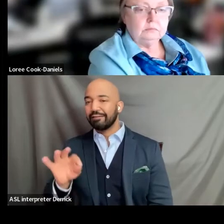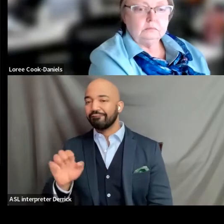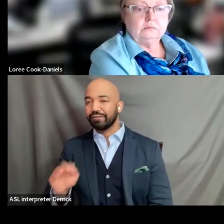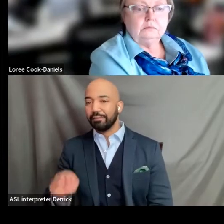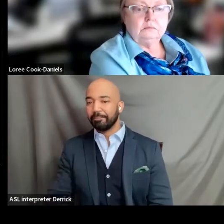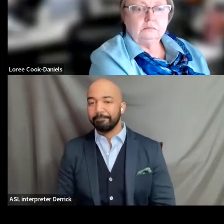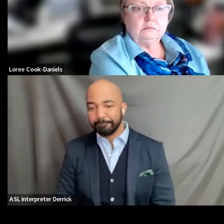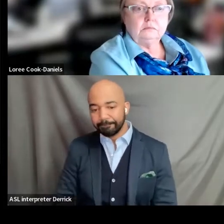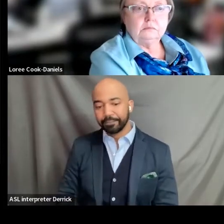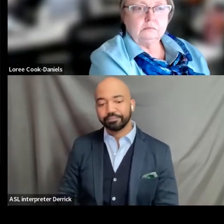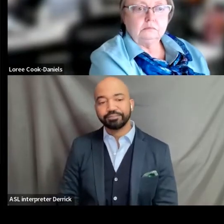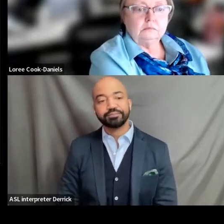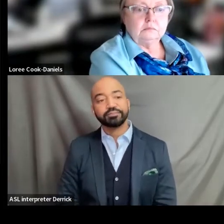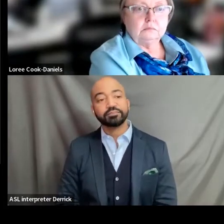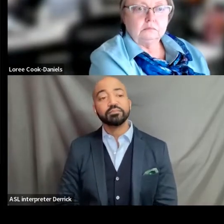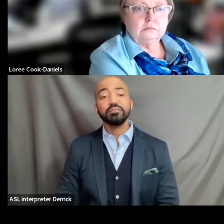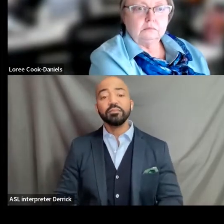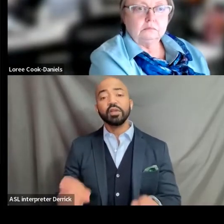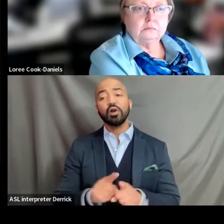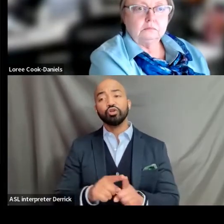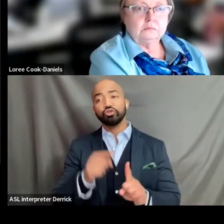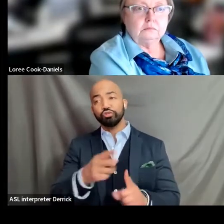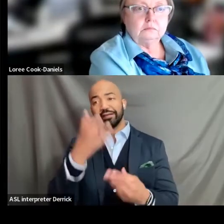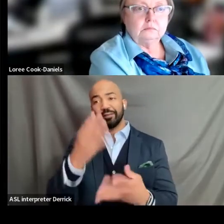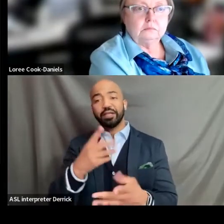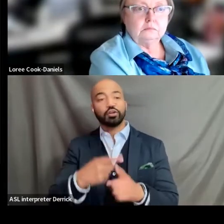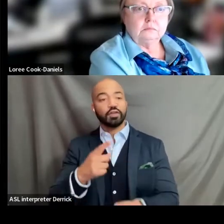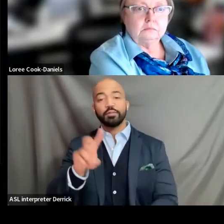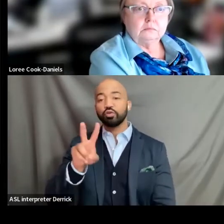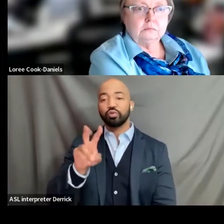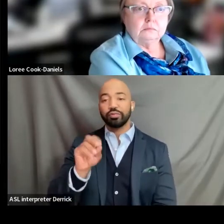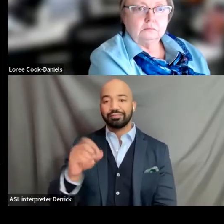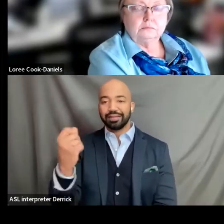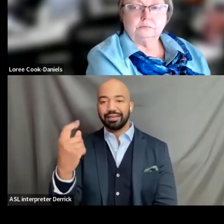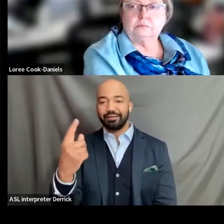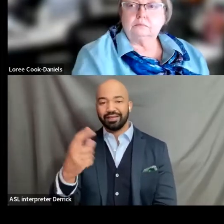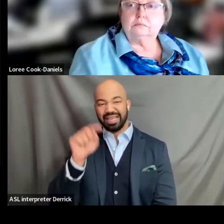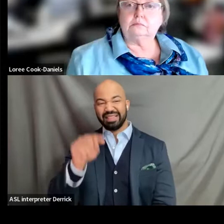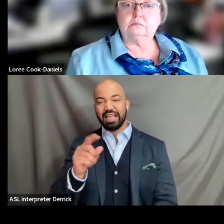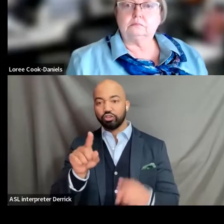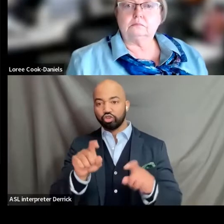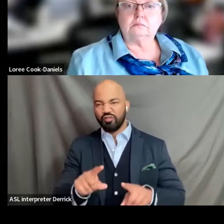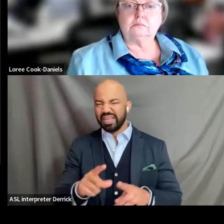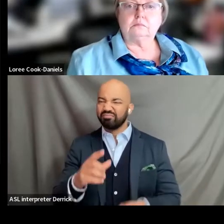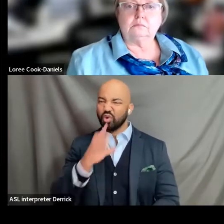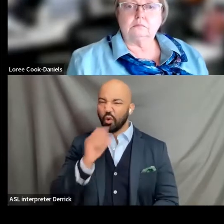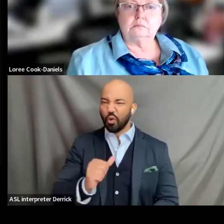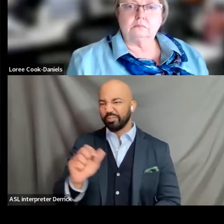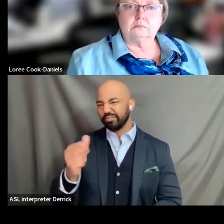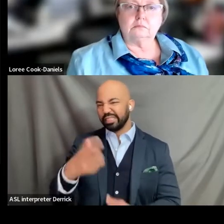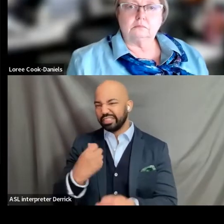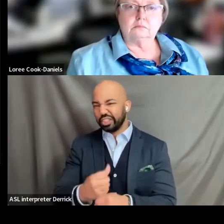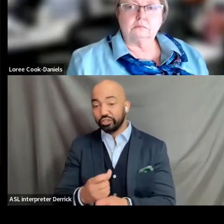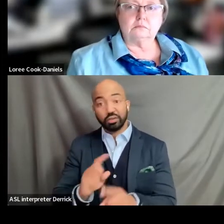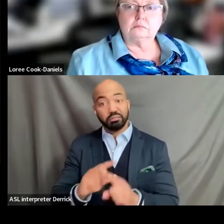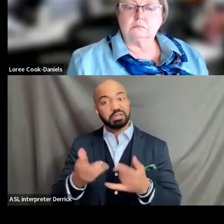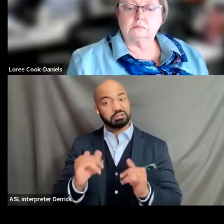This data is also from a survey that we did in 2011. So it's 10 years old right now but it's still pretty darn valid.